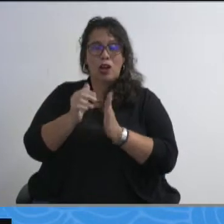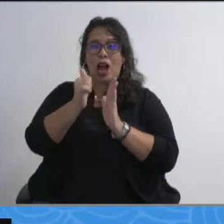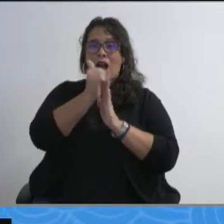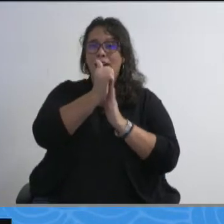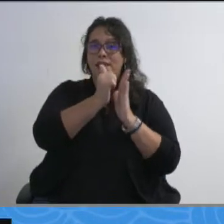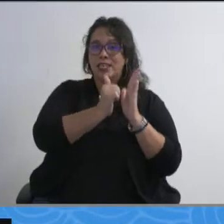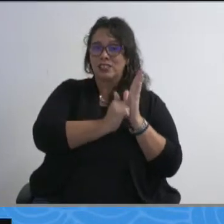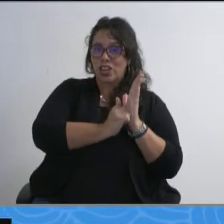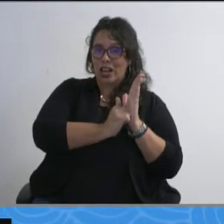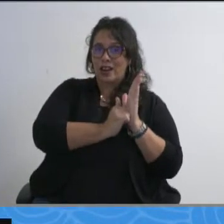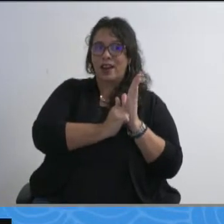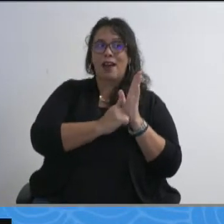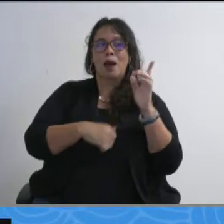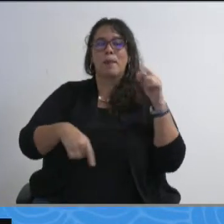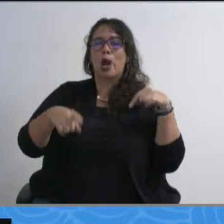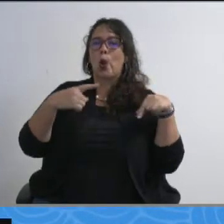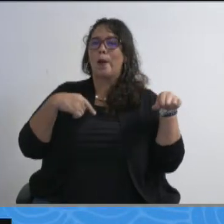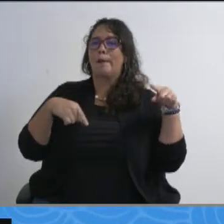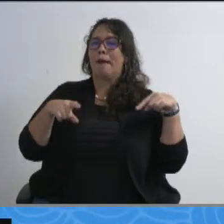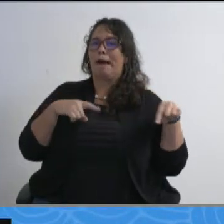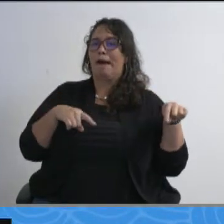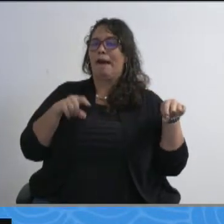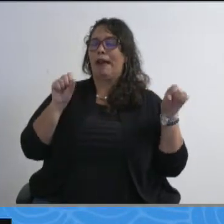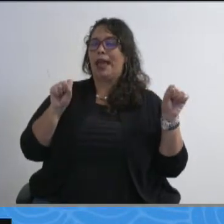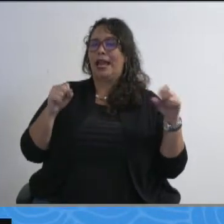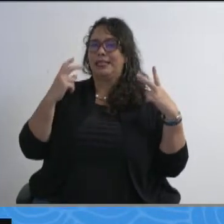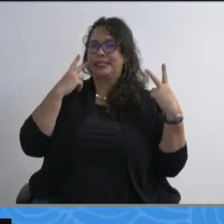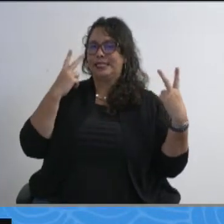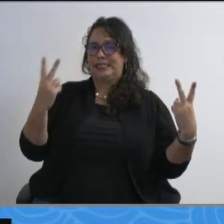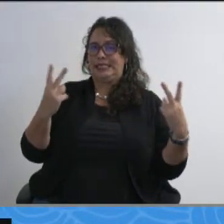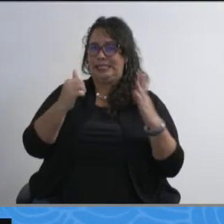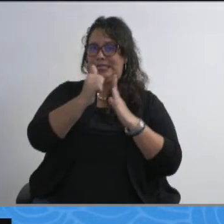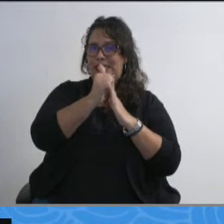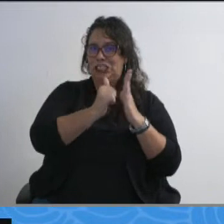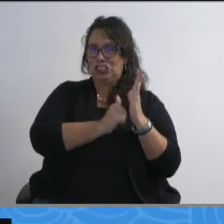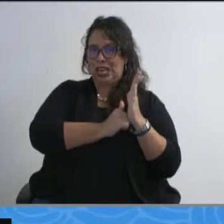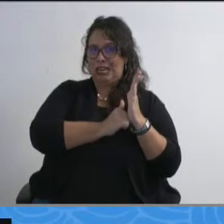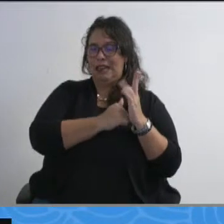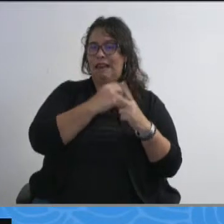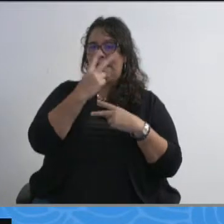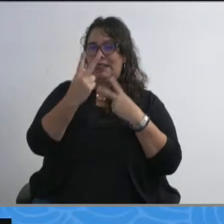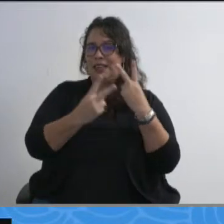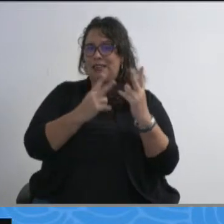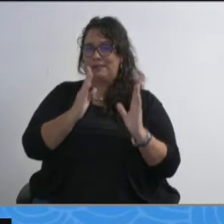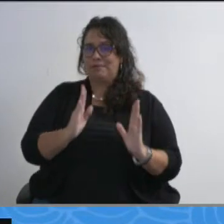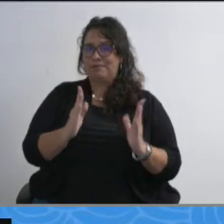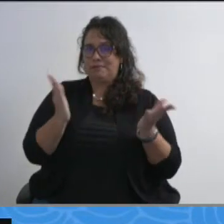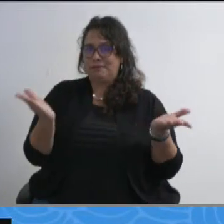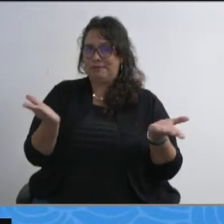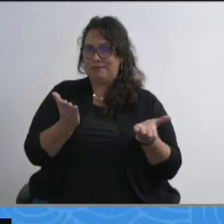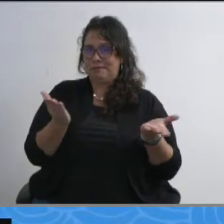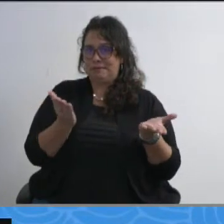I'll go back just so we're able to see it. And with the guests here, could we have anyone